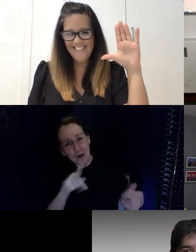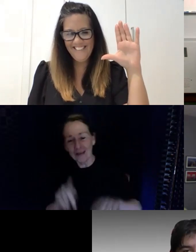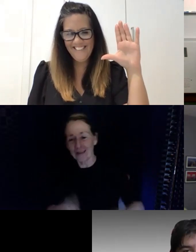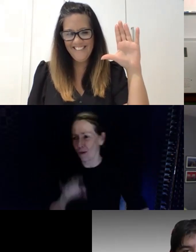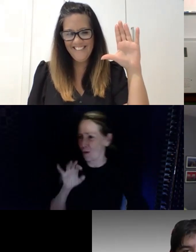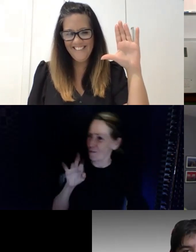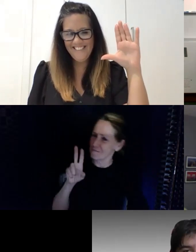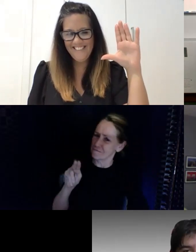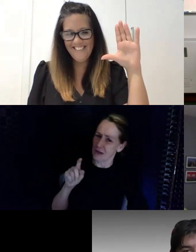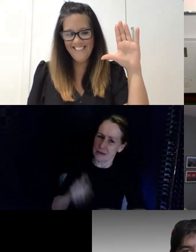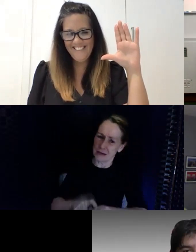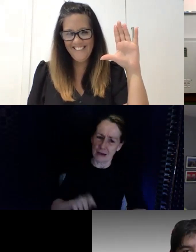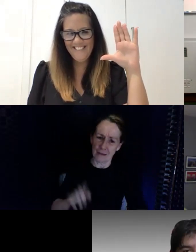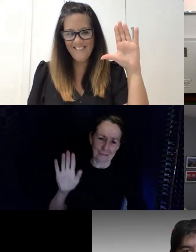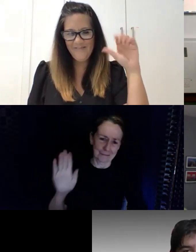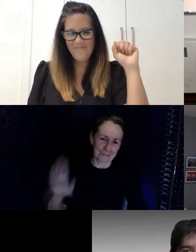I MISSED A PARTY.